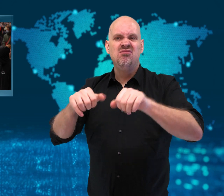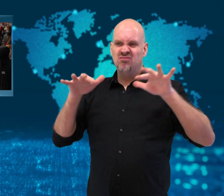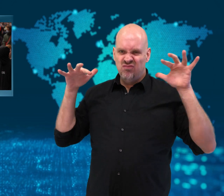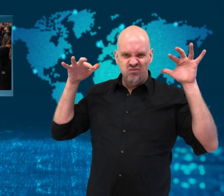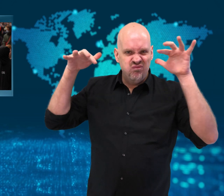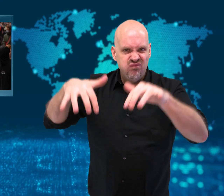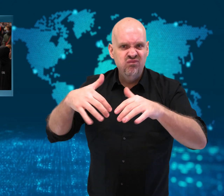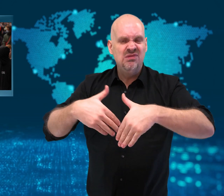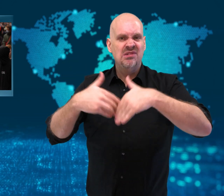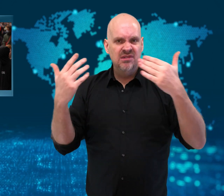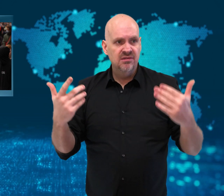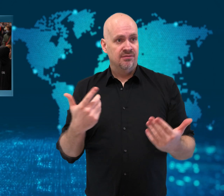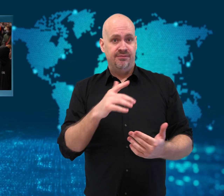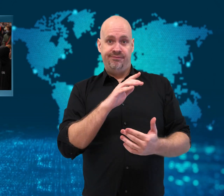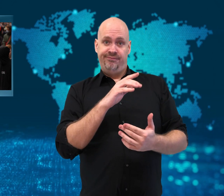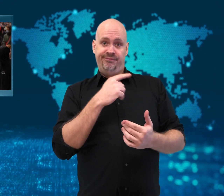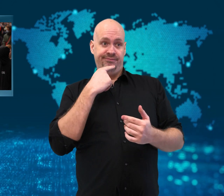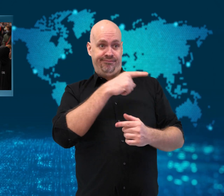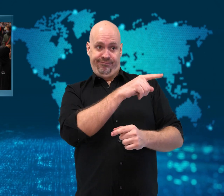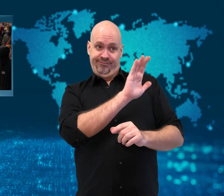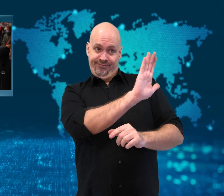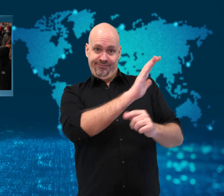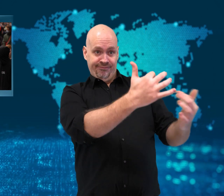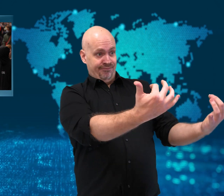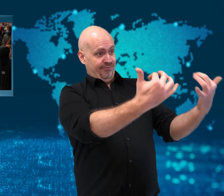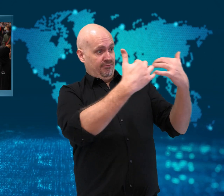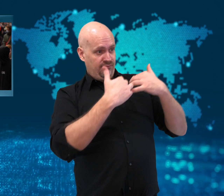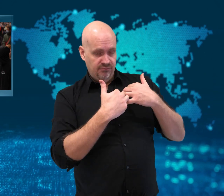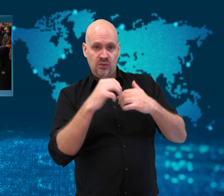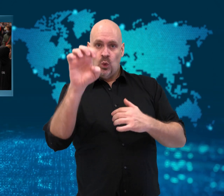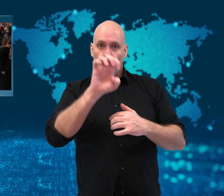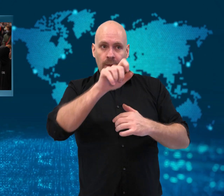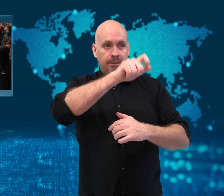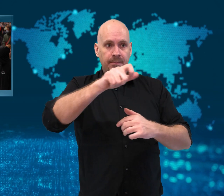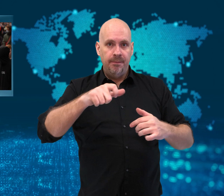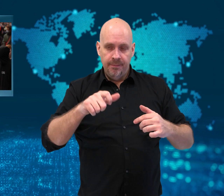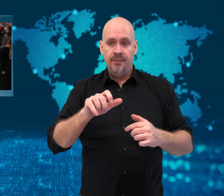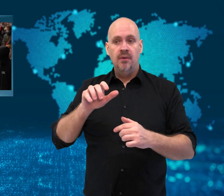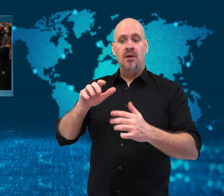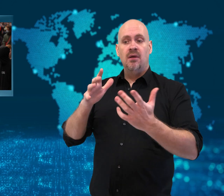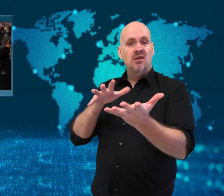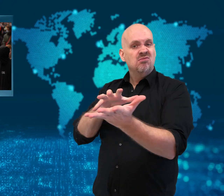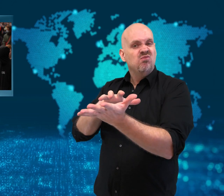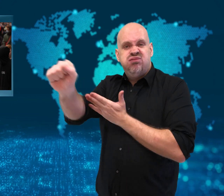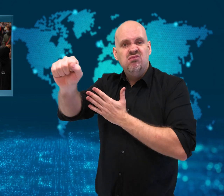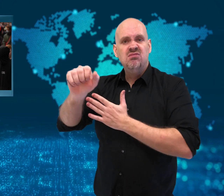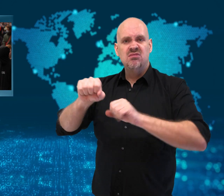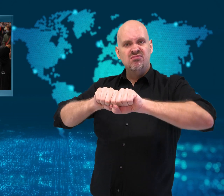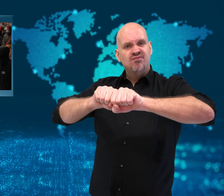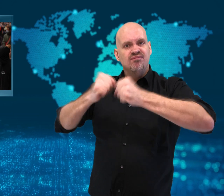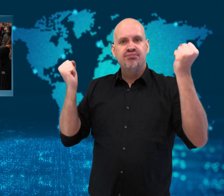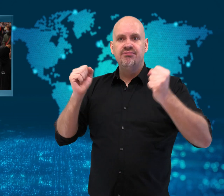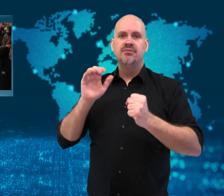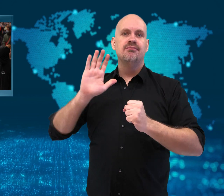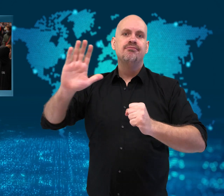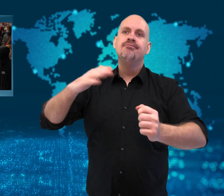European settlers. Aborigines had lived in Australia for tens of